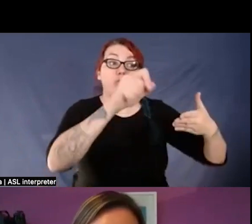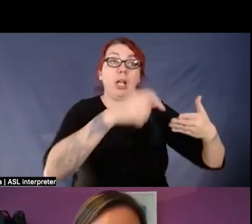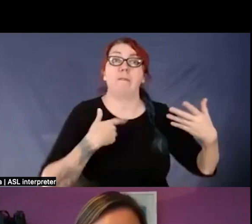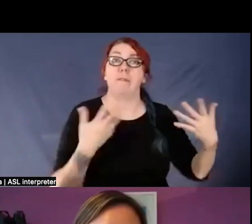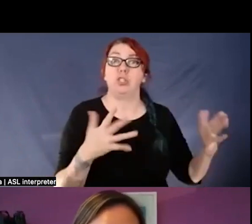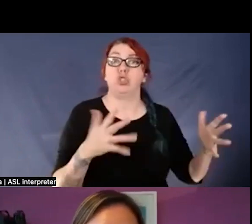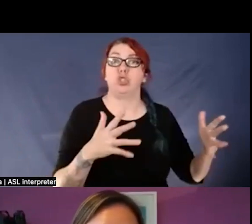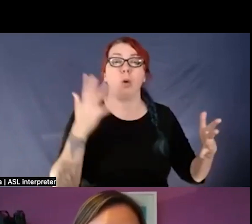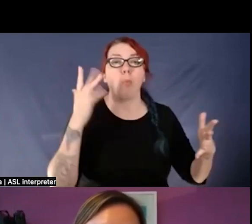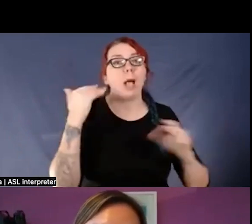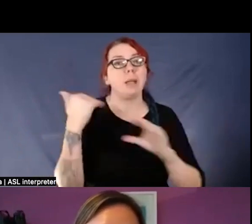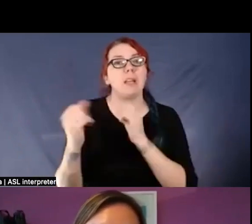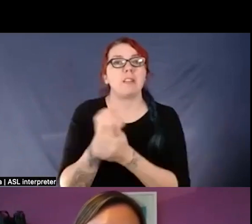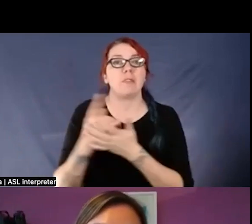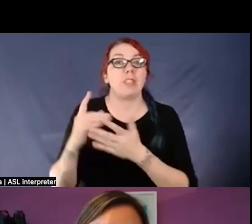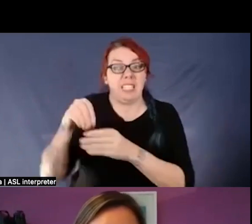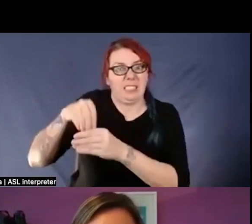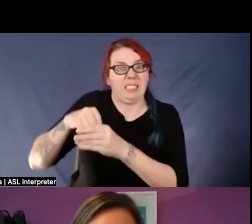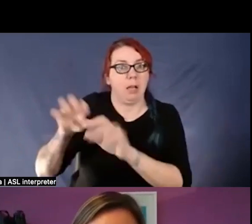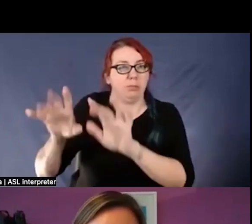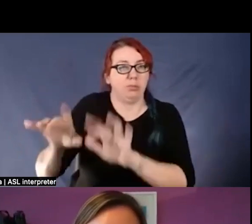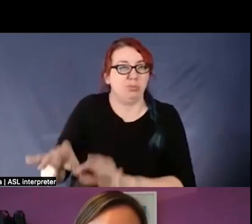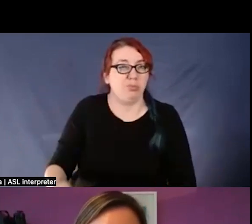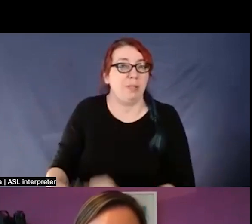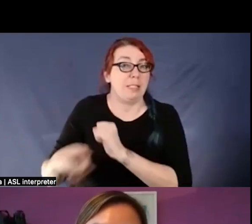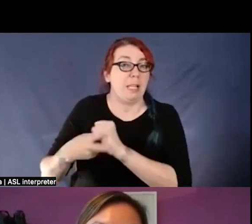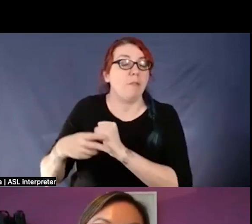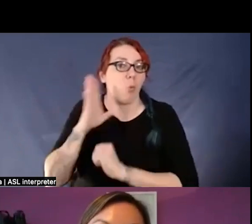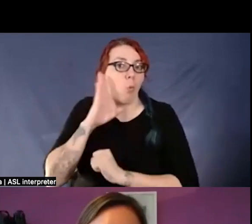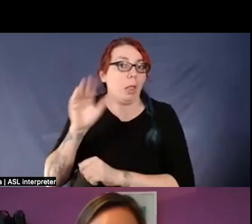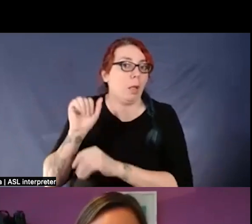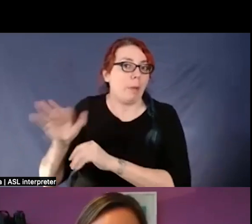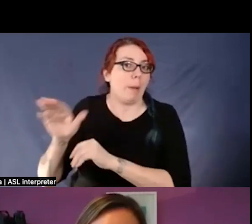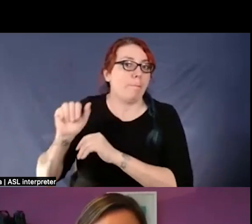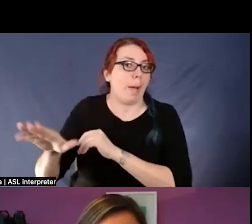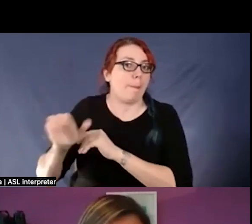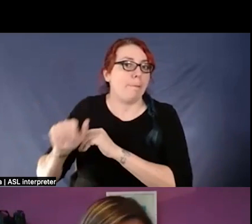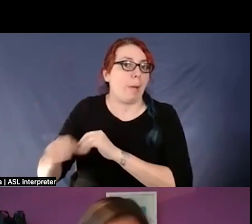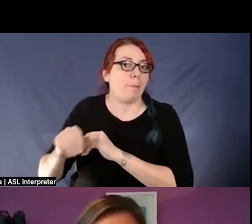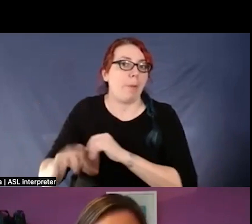makes me old school, I have to use a notebook to write down what I'm doing each day. Yes,